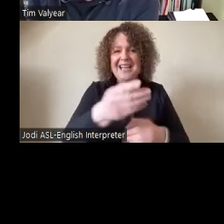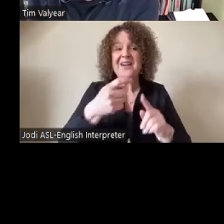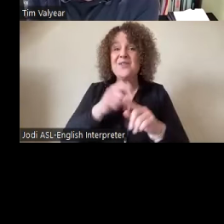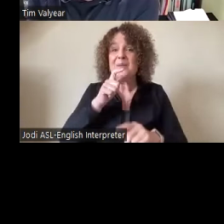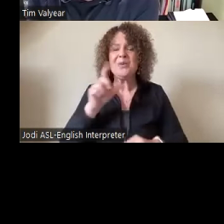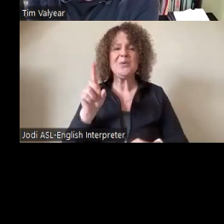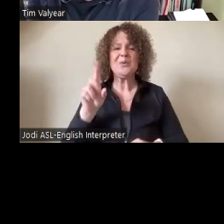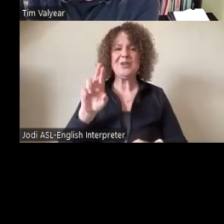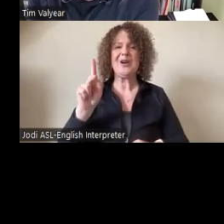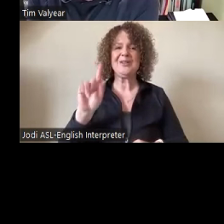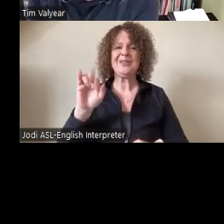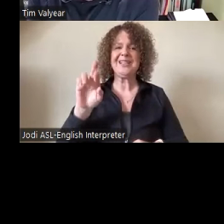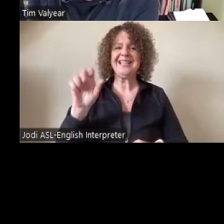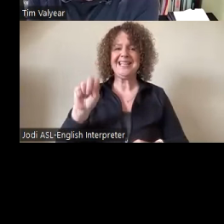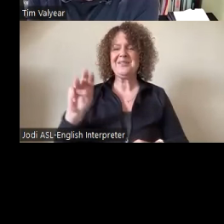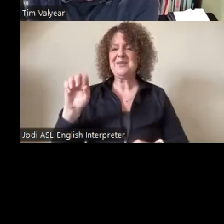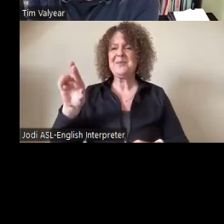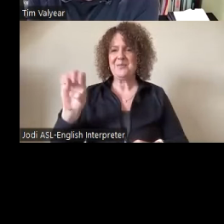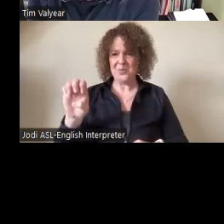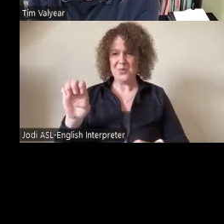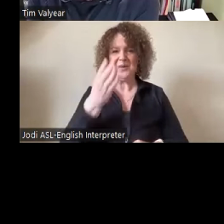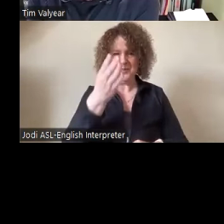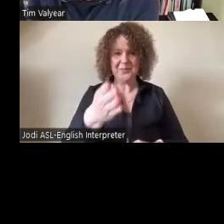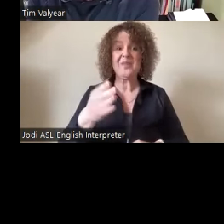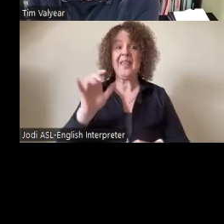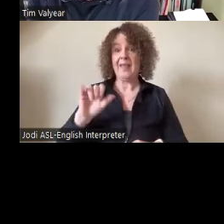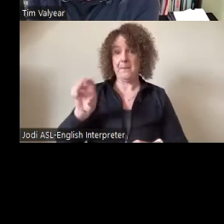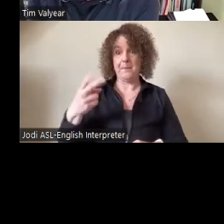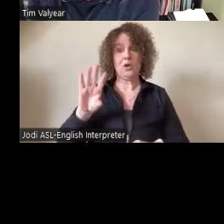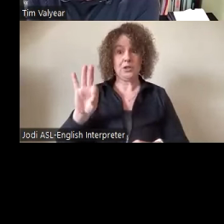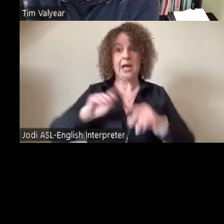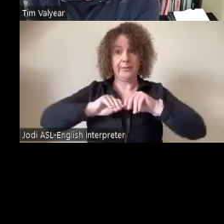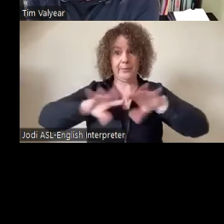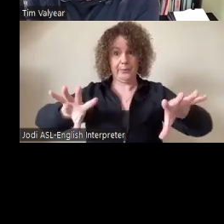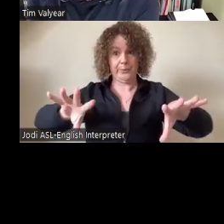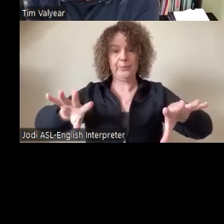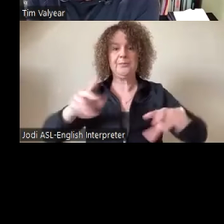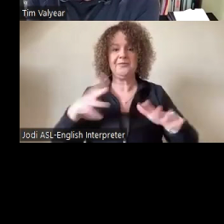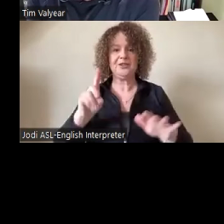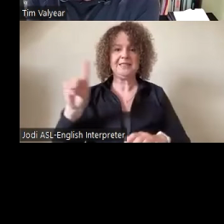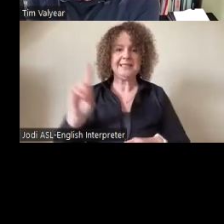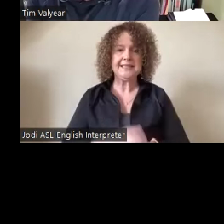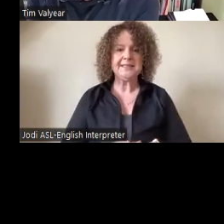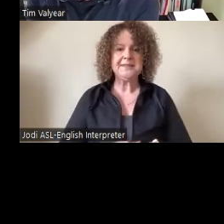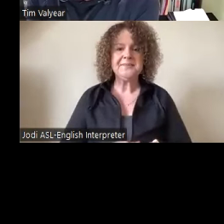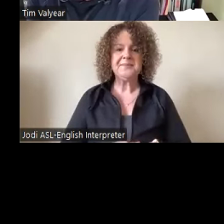down. I want to start off with some quick facts that